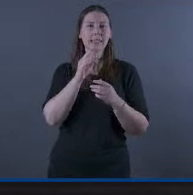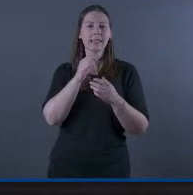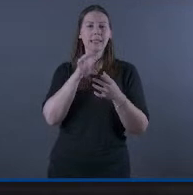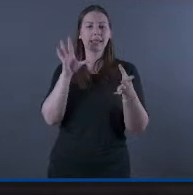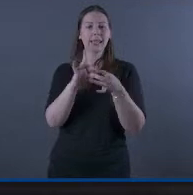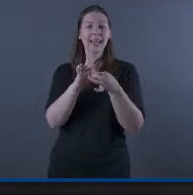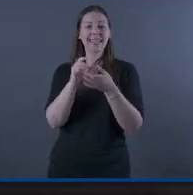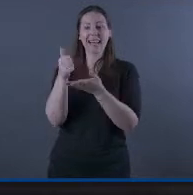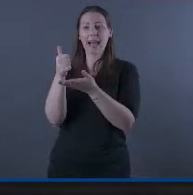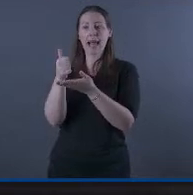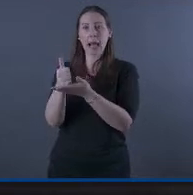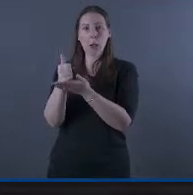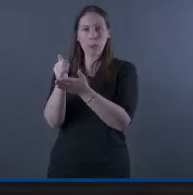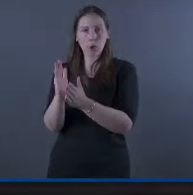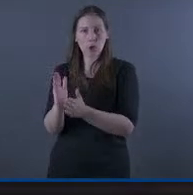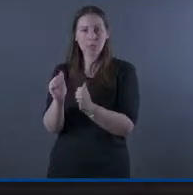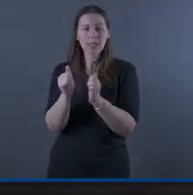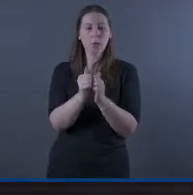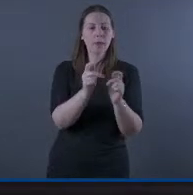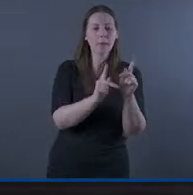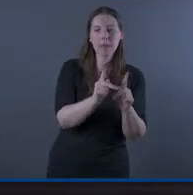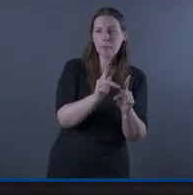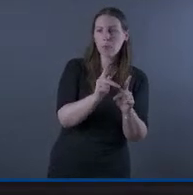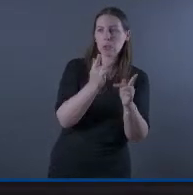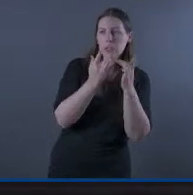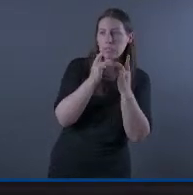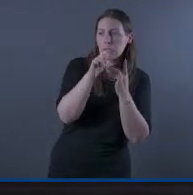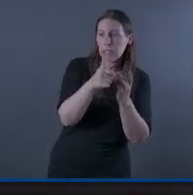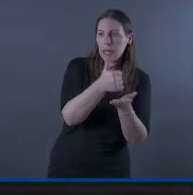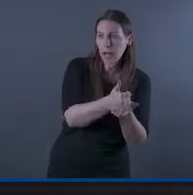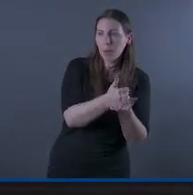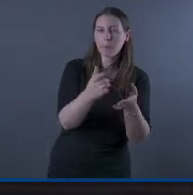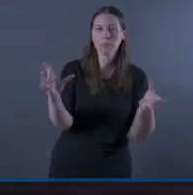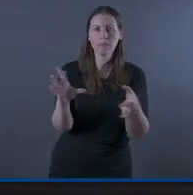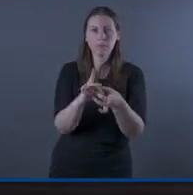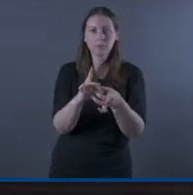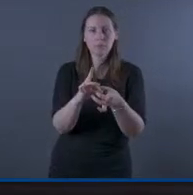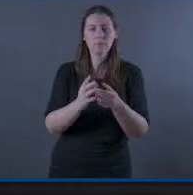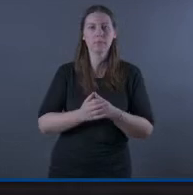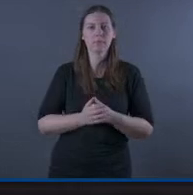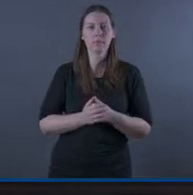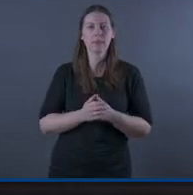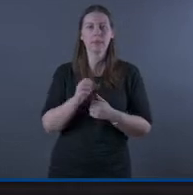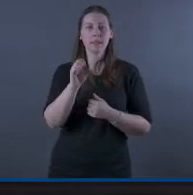for people who may be underserved otherwise. So, Shanon, do you want to talk a little bit about that?